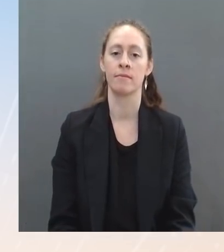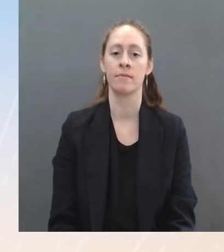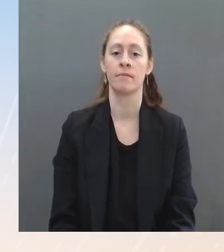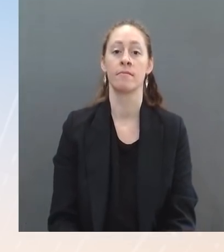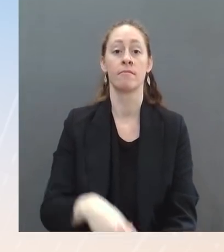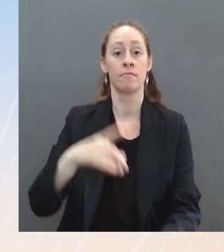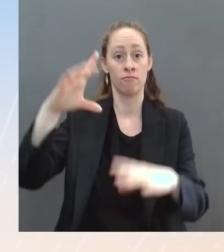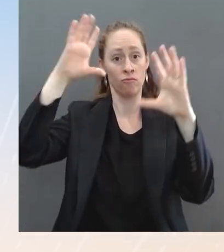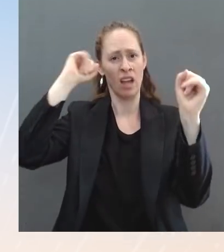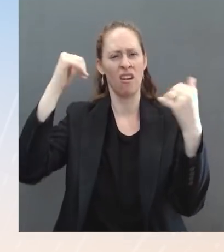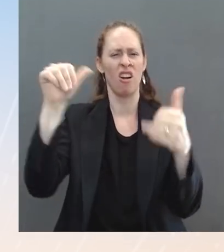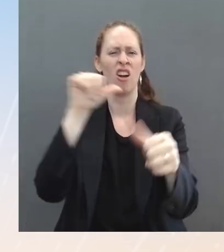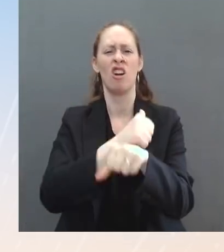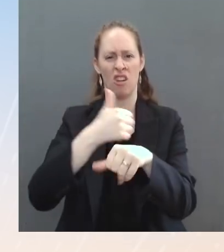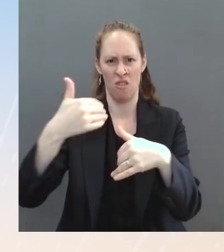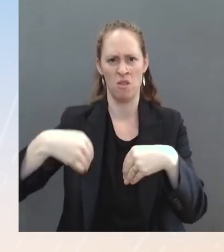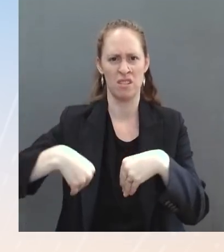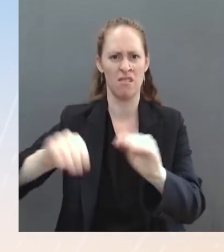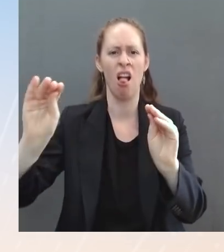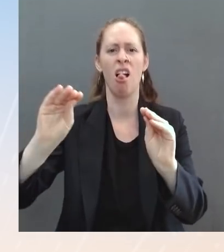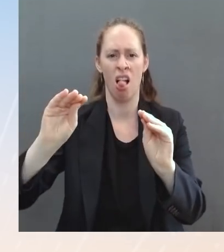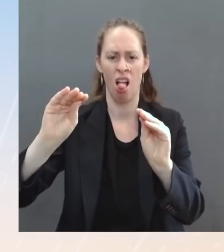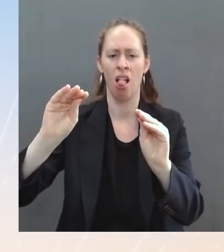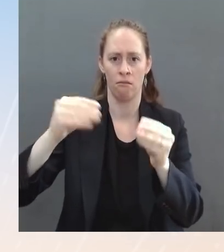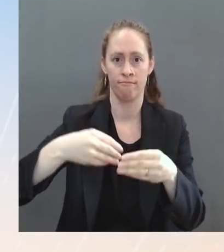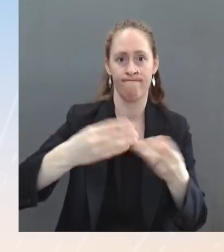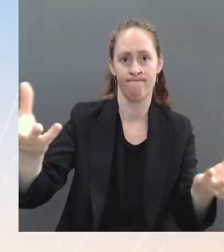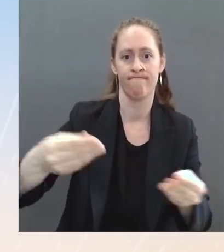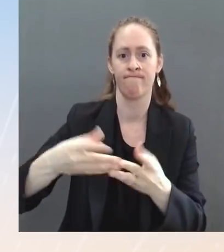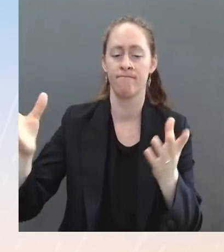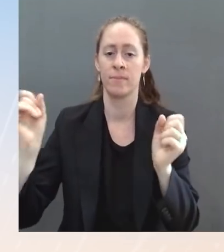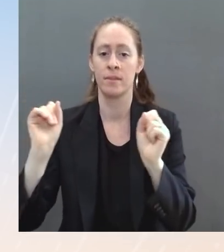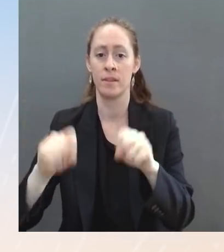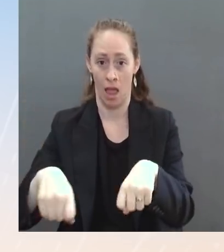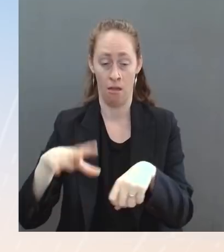And that will happen in coming years at a lower price.